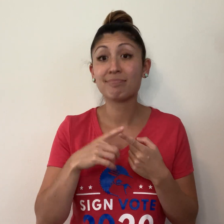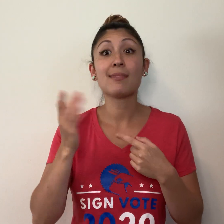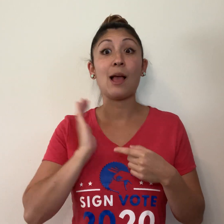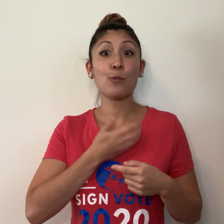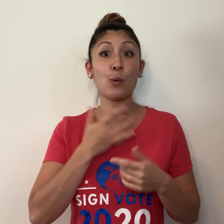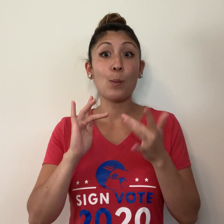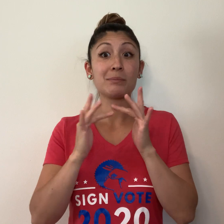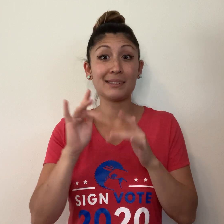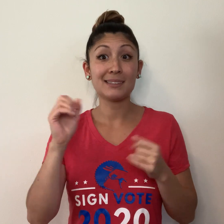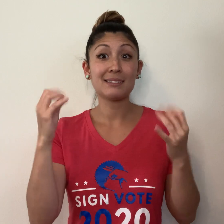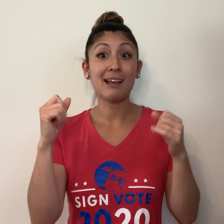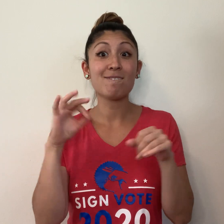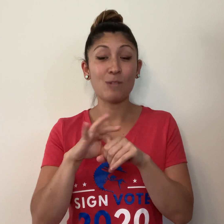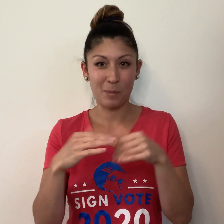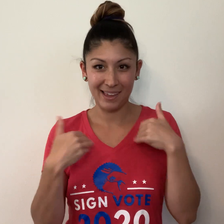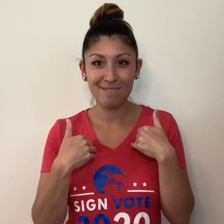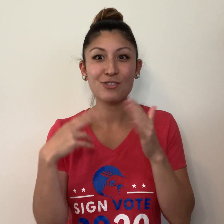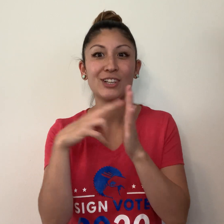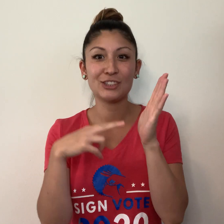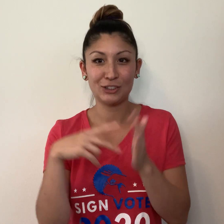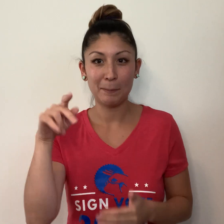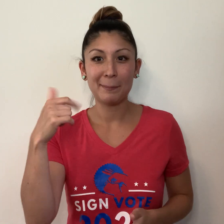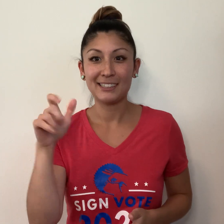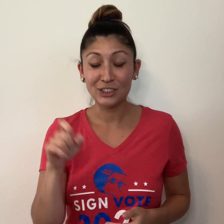You can register on SignVote.org.